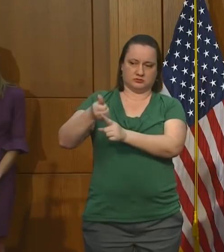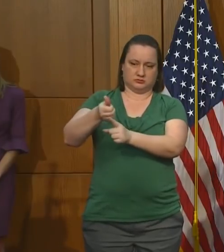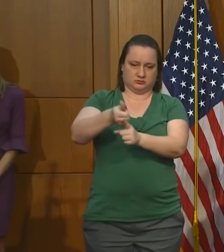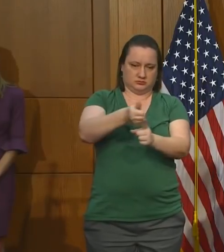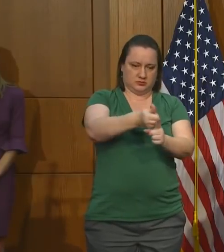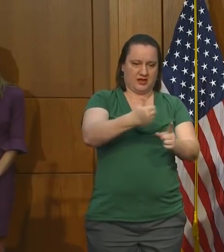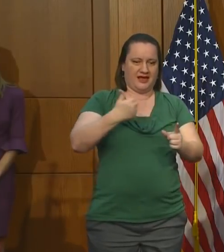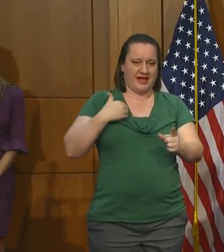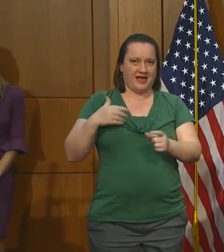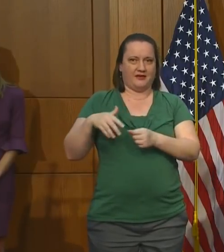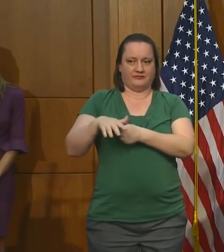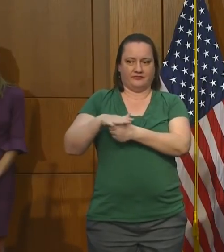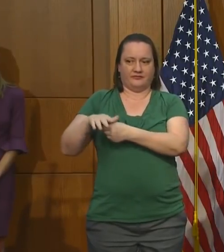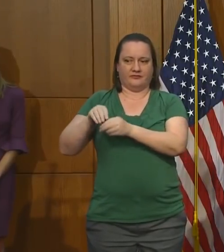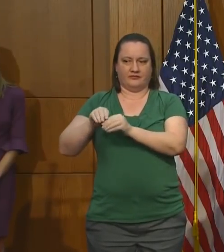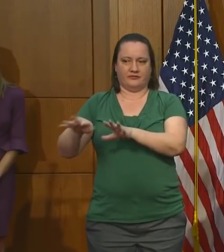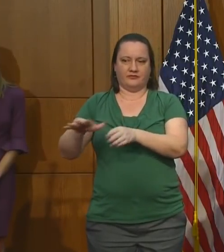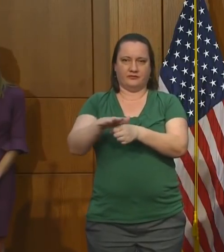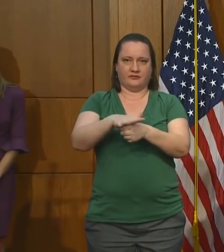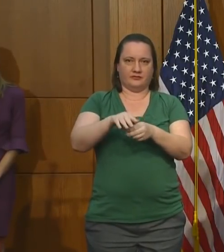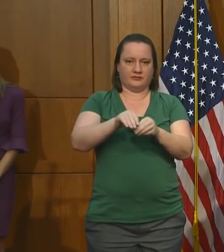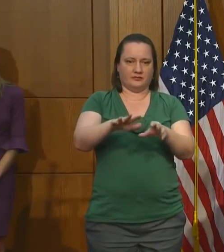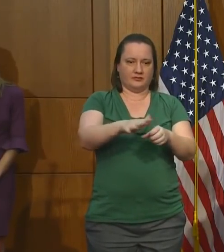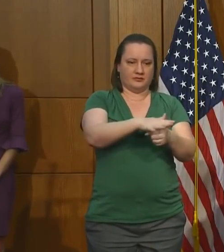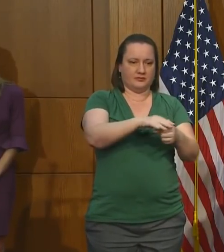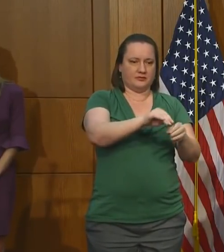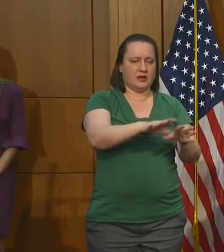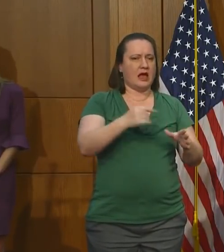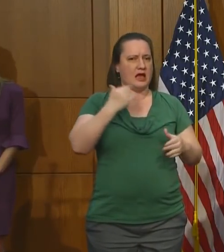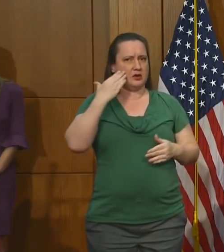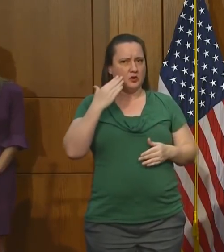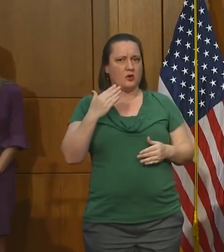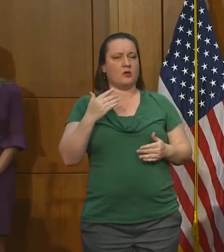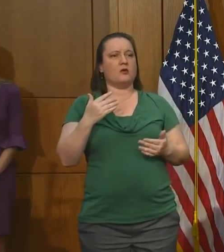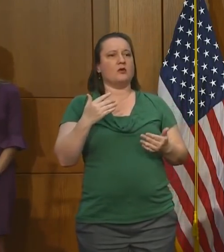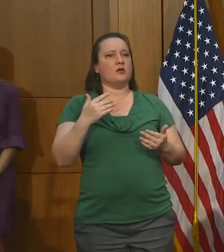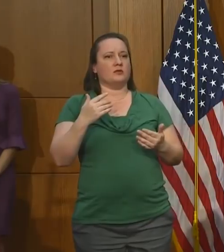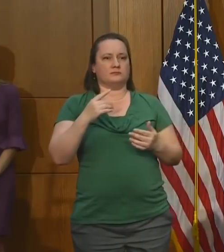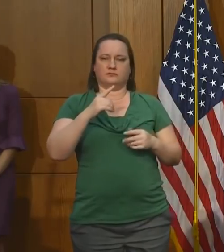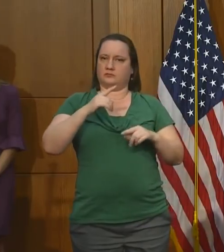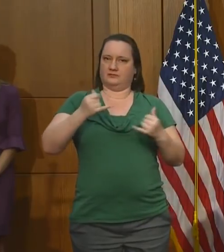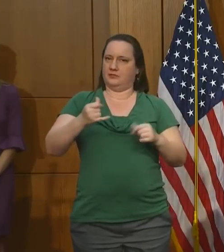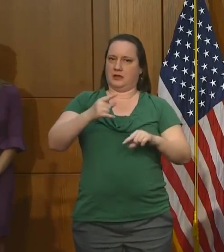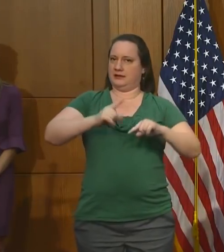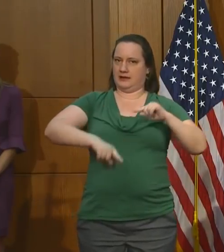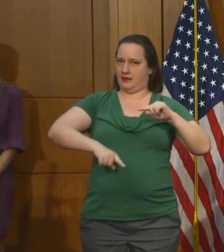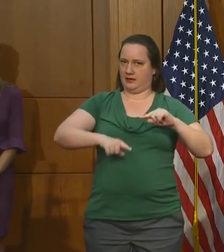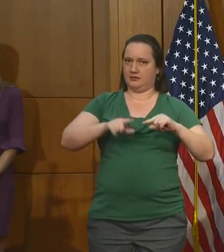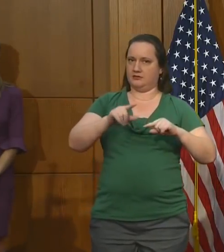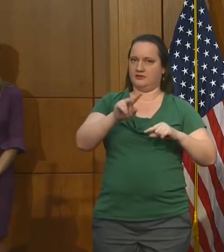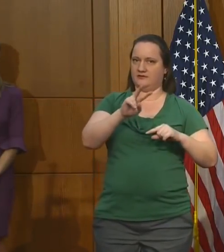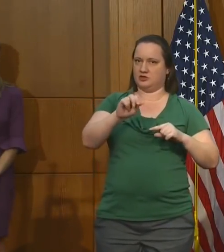THERE IS A BILL THAT IS IN CIRCULATION OF JANE VIRGINIA CODE TO ALLOW THAT INFORMATION TO BE RELEASED AND- SOME TALK